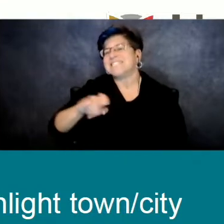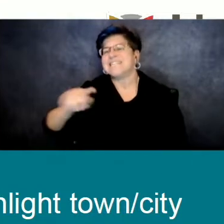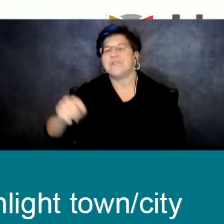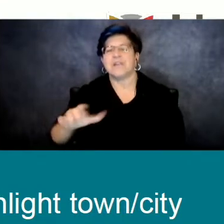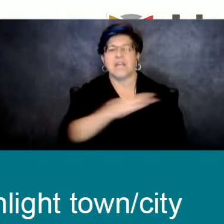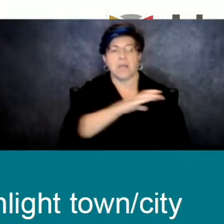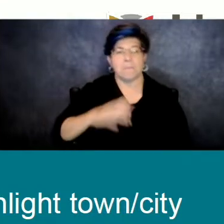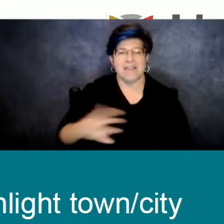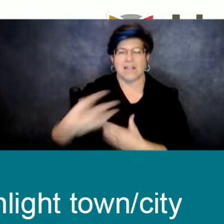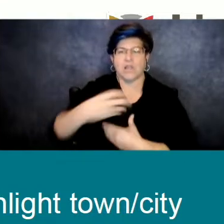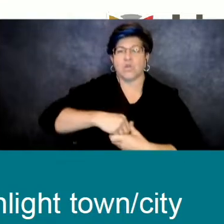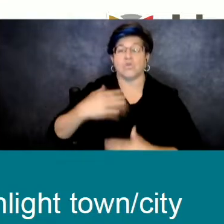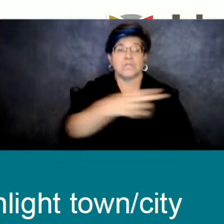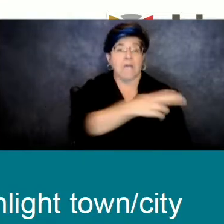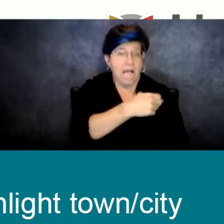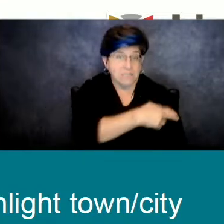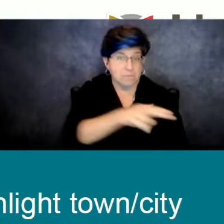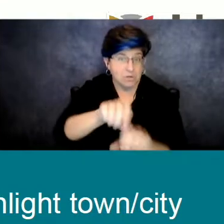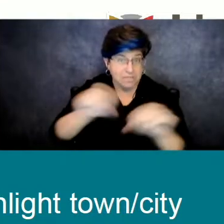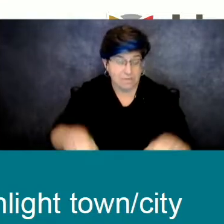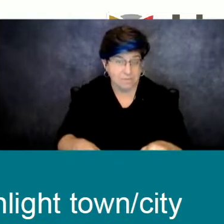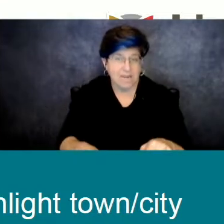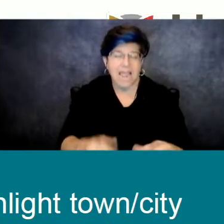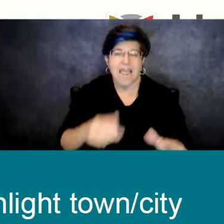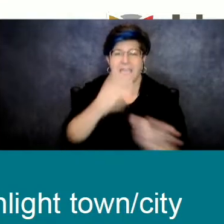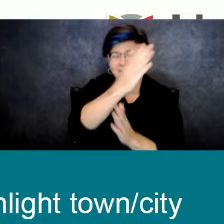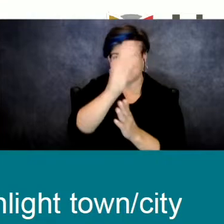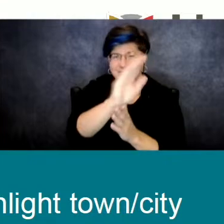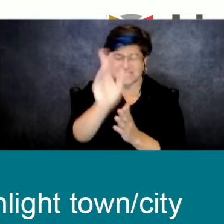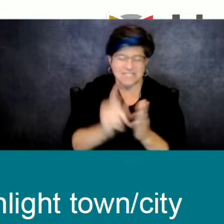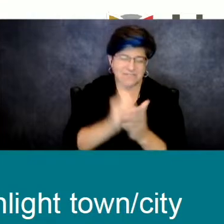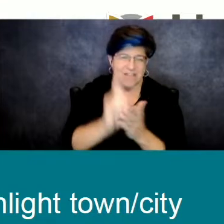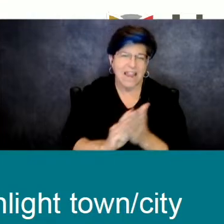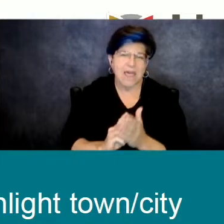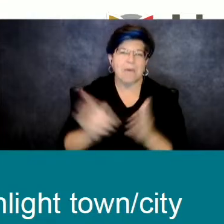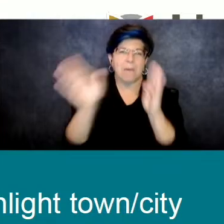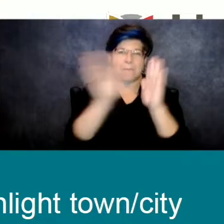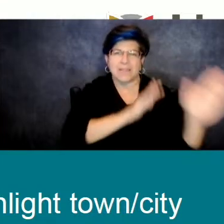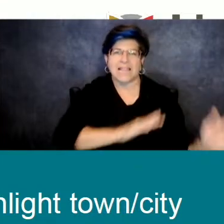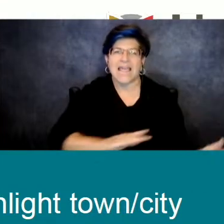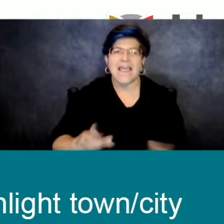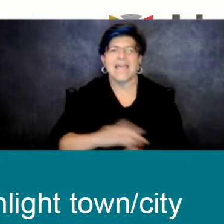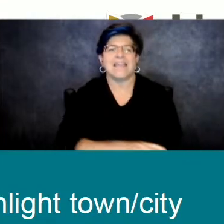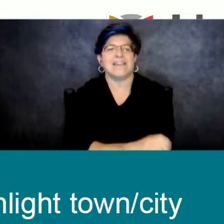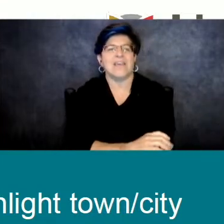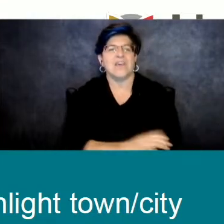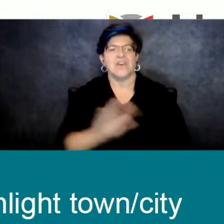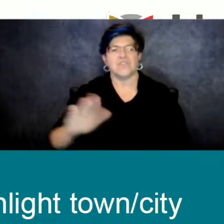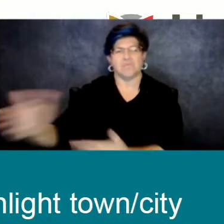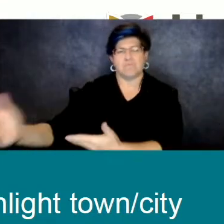STEERING COMMITTEE THAT INCLUDES OUR HOSPITAL SYSTEMS